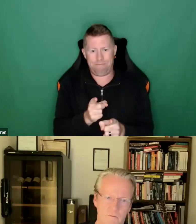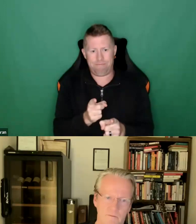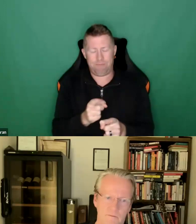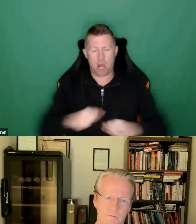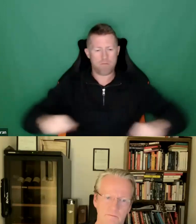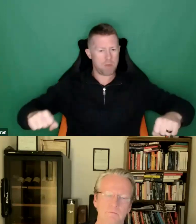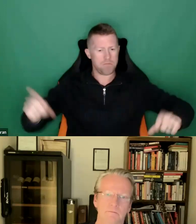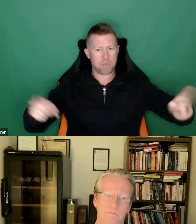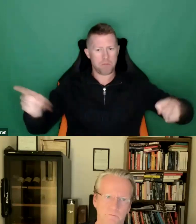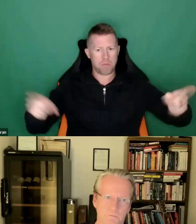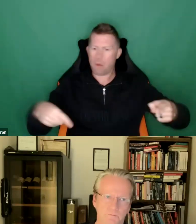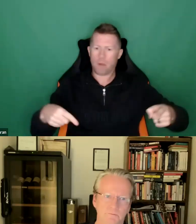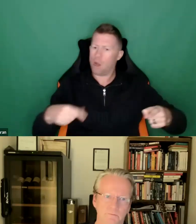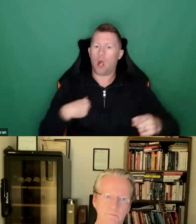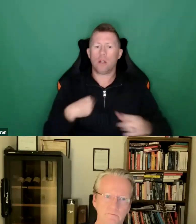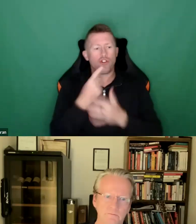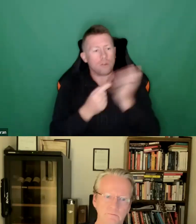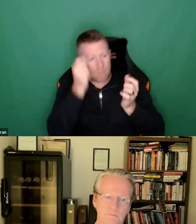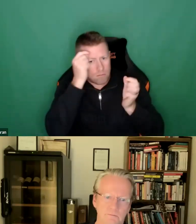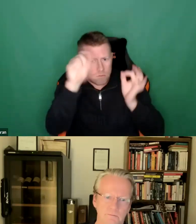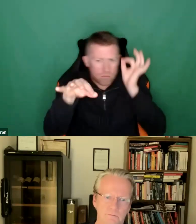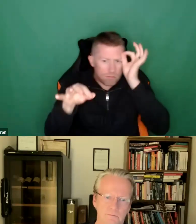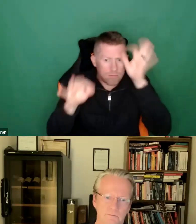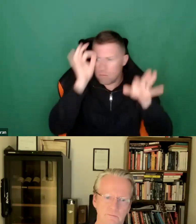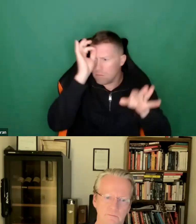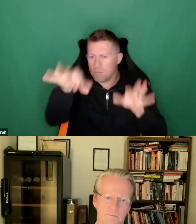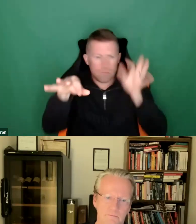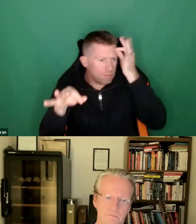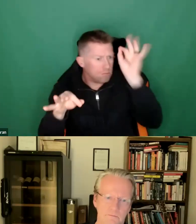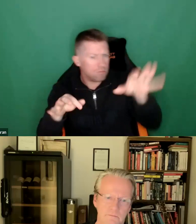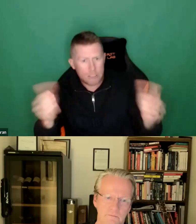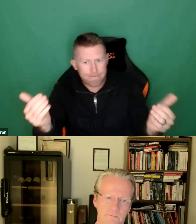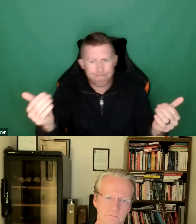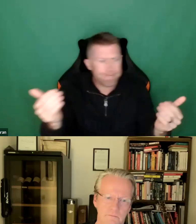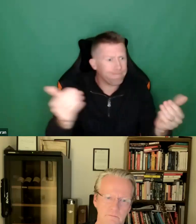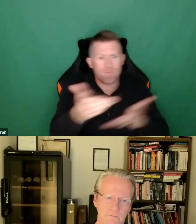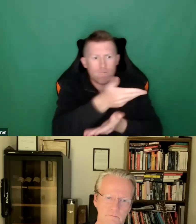, and if you knew how I sing, you would understand the irony of that. I've been involved